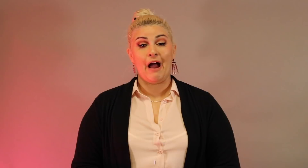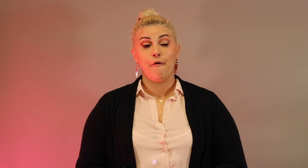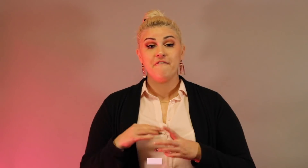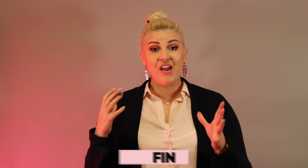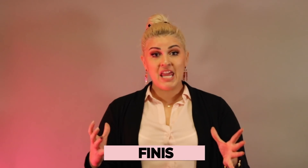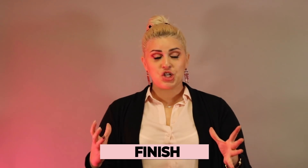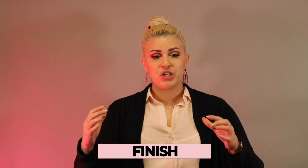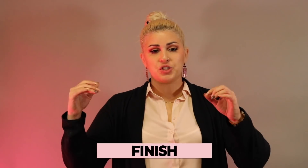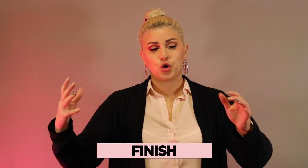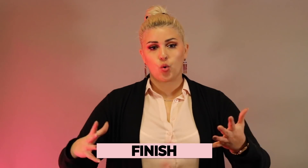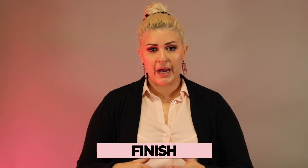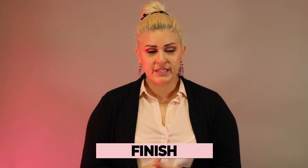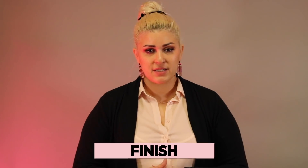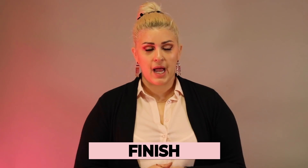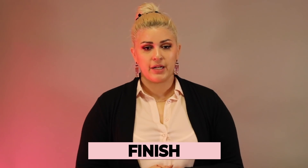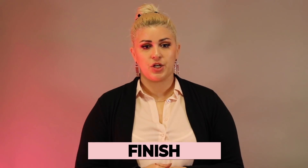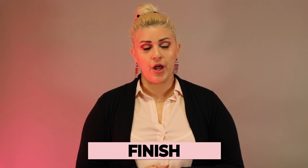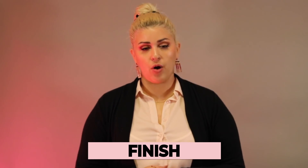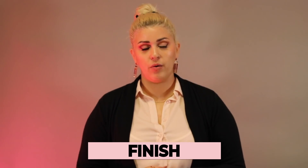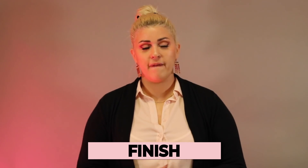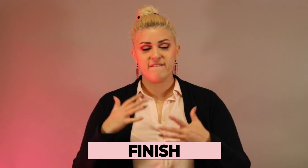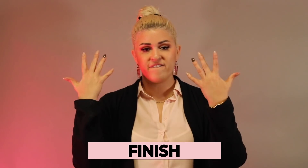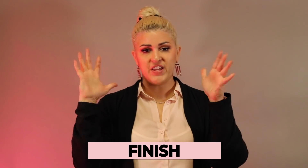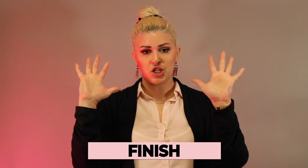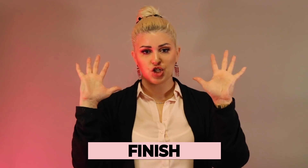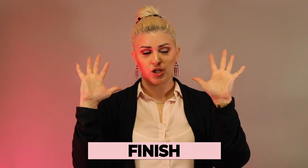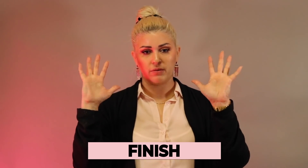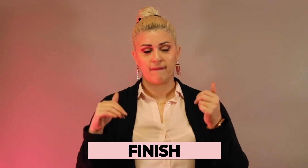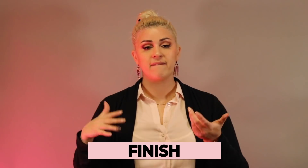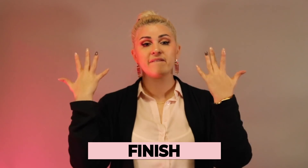Now finish is a great sign to know, finish, finish.